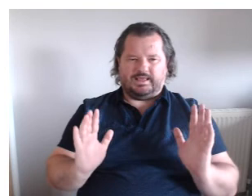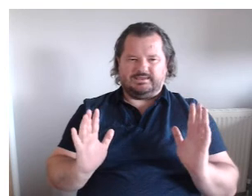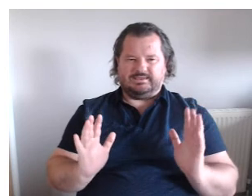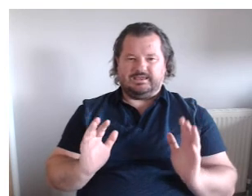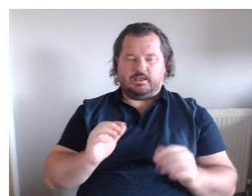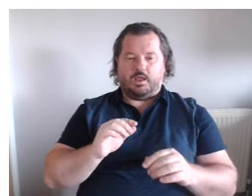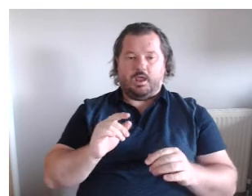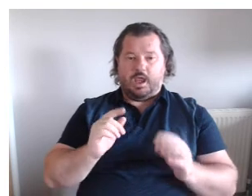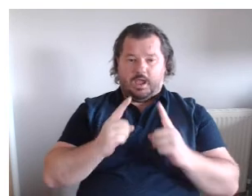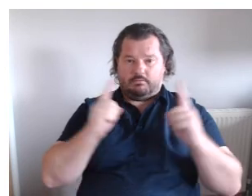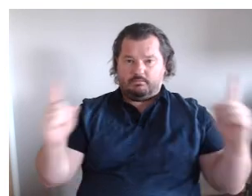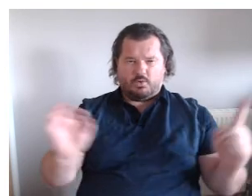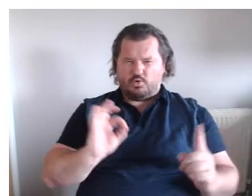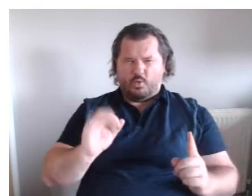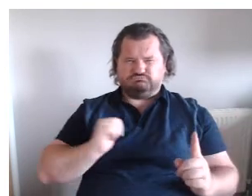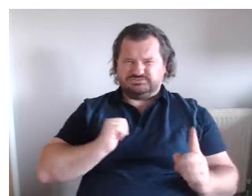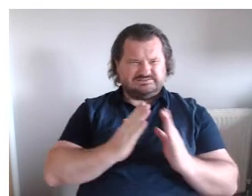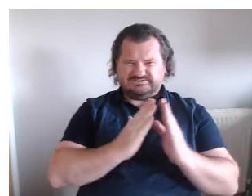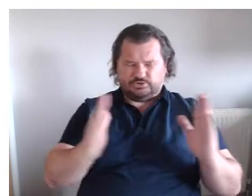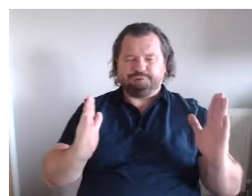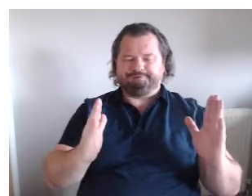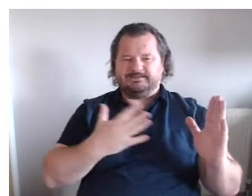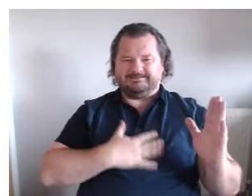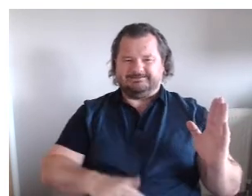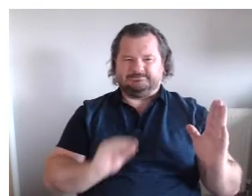where over a long time no boundaries are predicted.